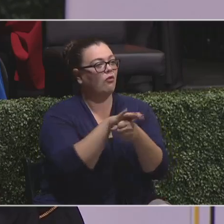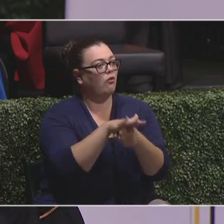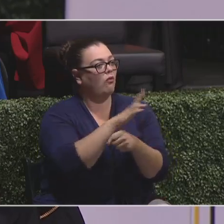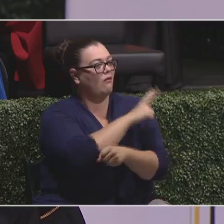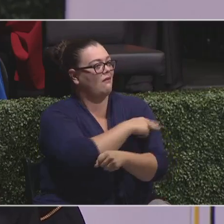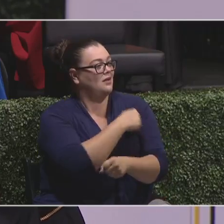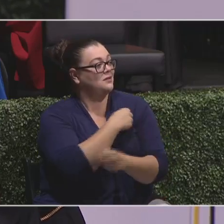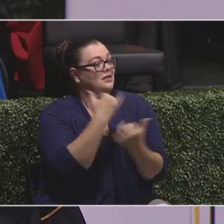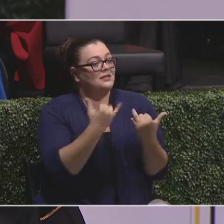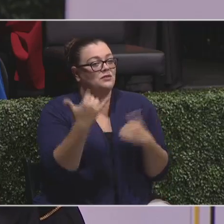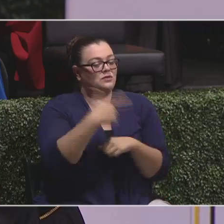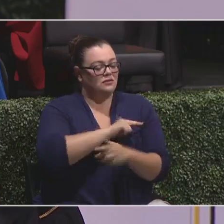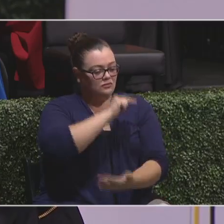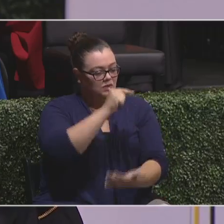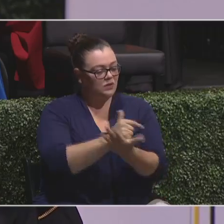A S TUDENT,